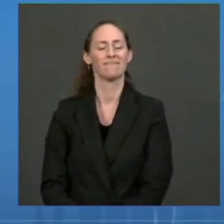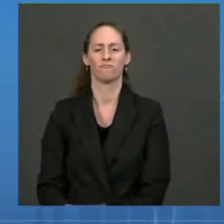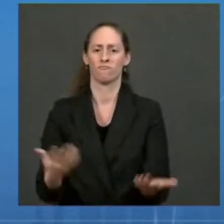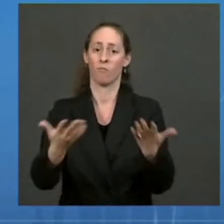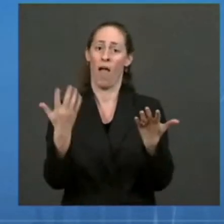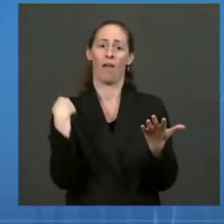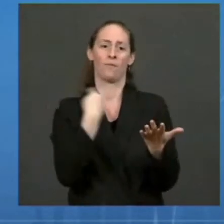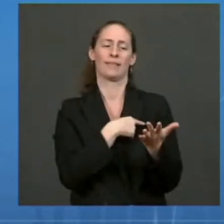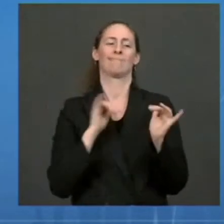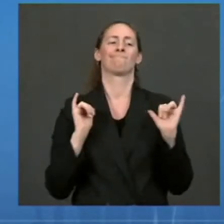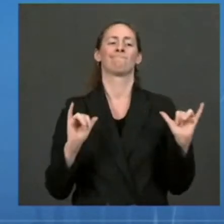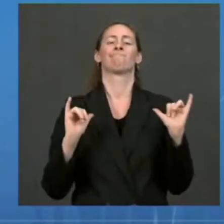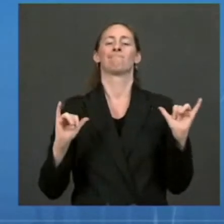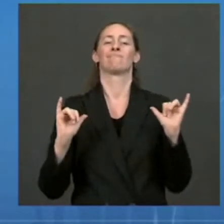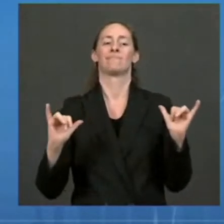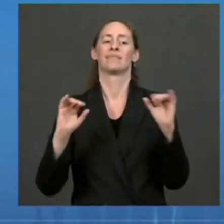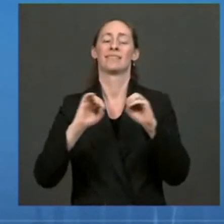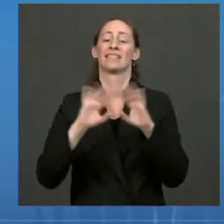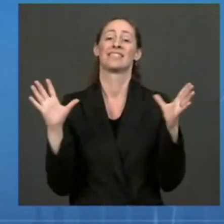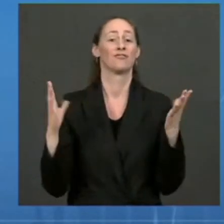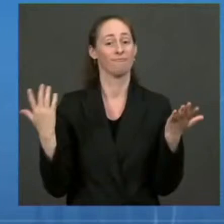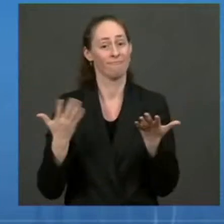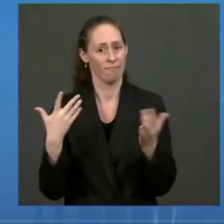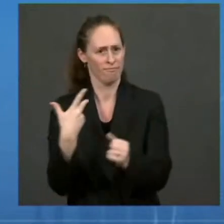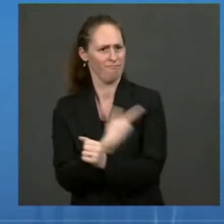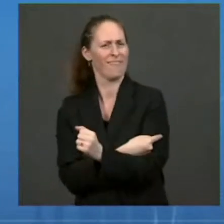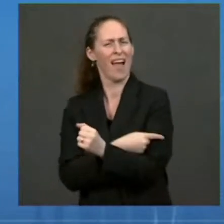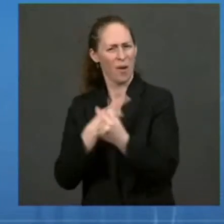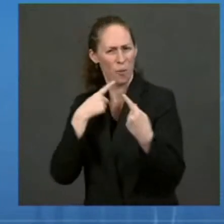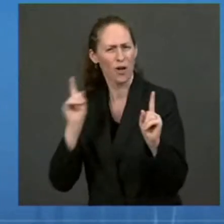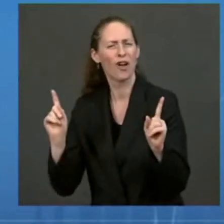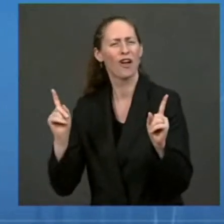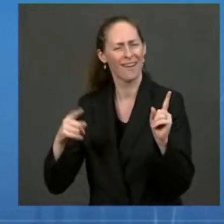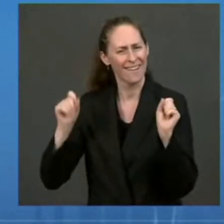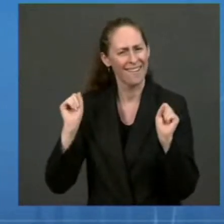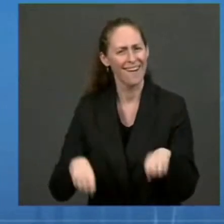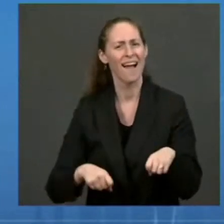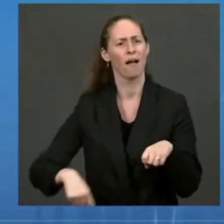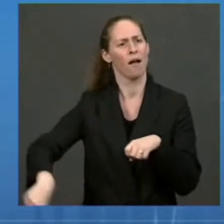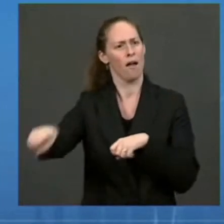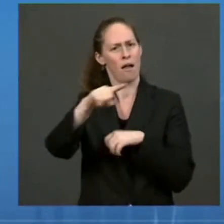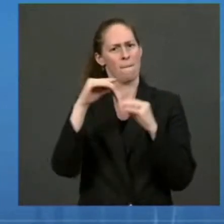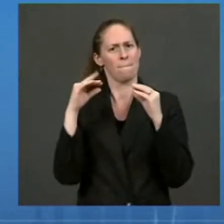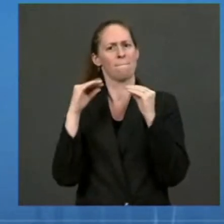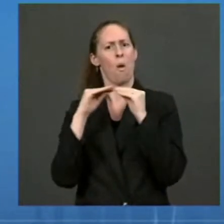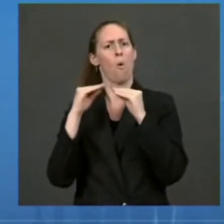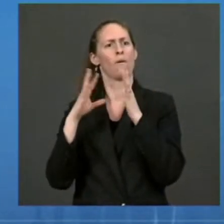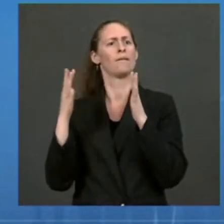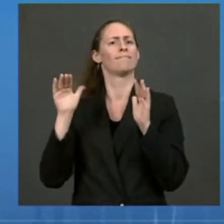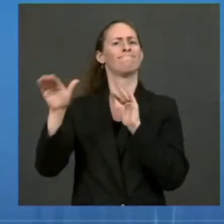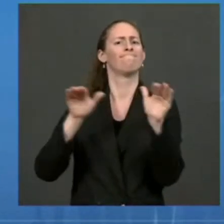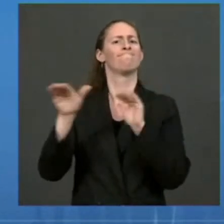STUDENTS VACCINATED. HERE IS WHAT WE HOPEHEREIS